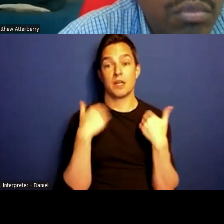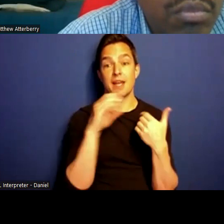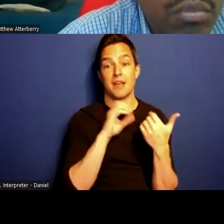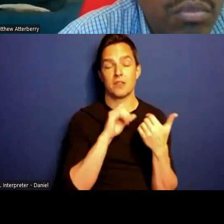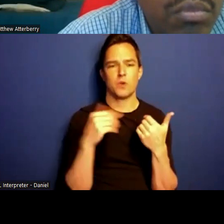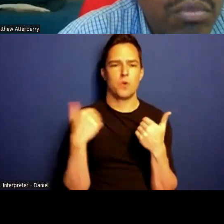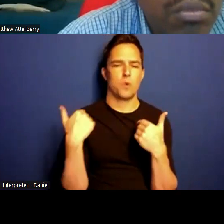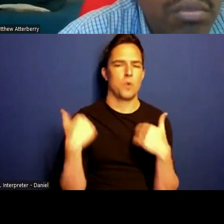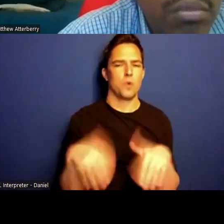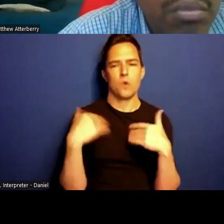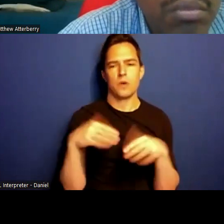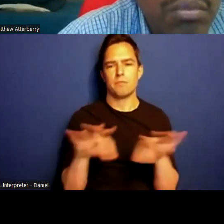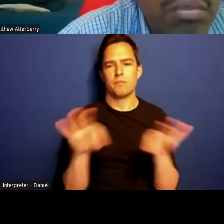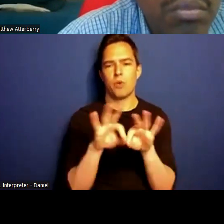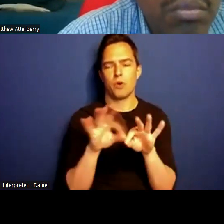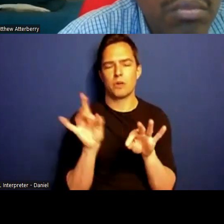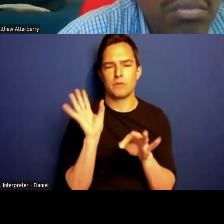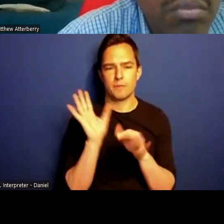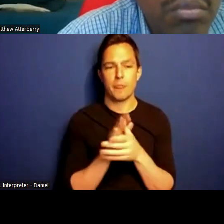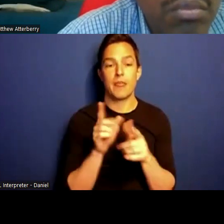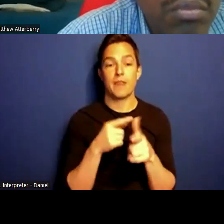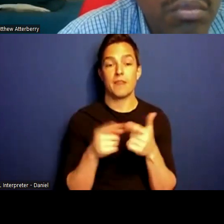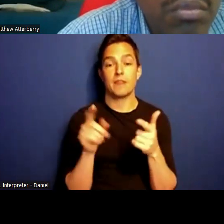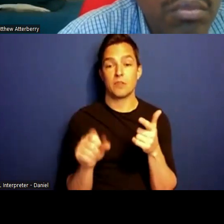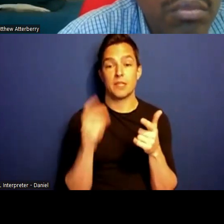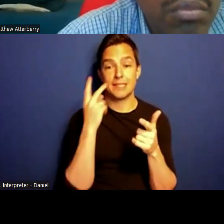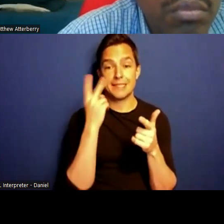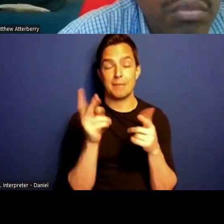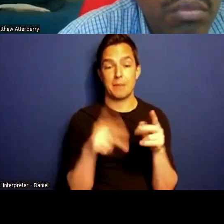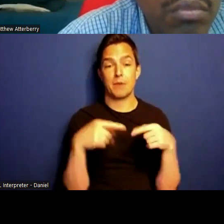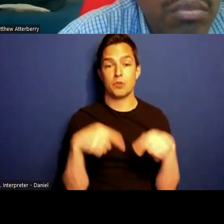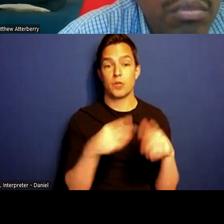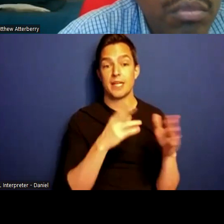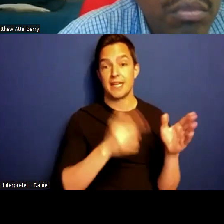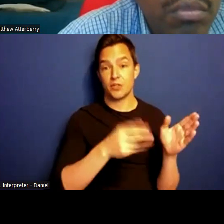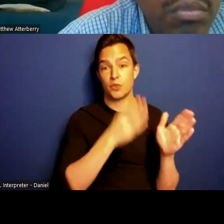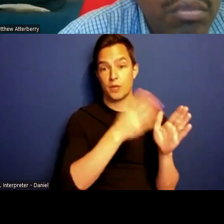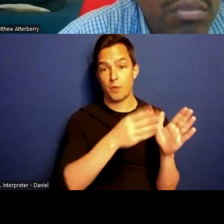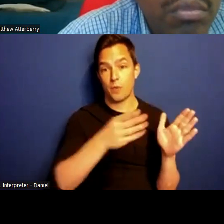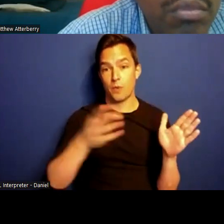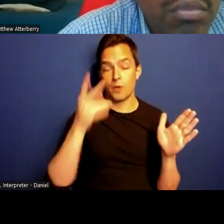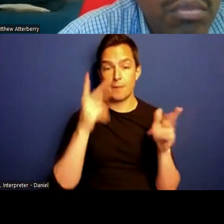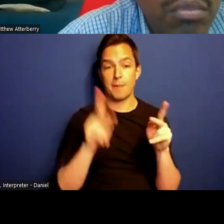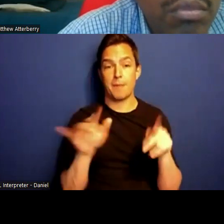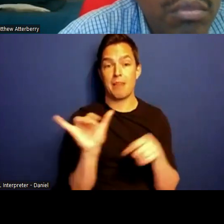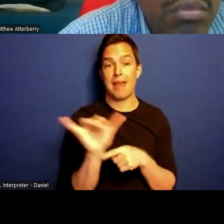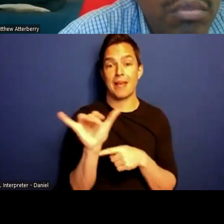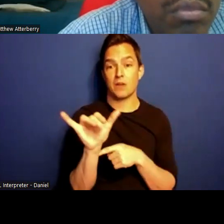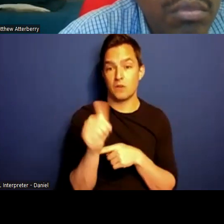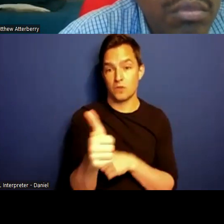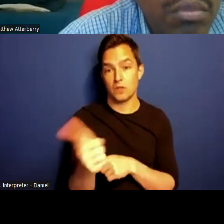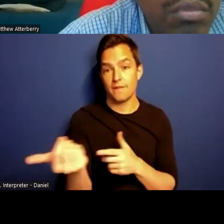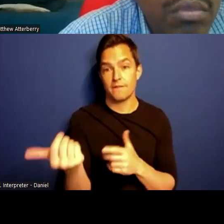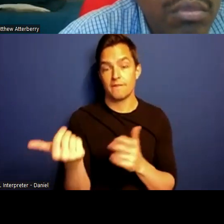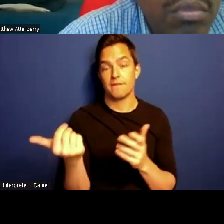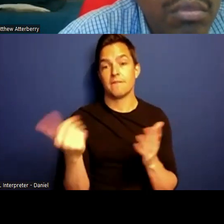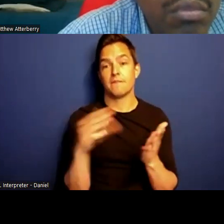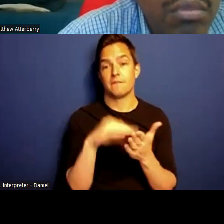important because then you get to see people throughout history that are like you. And I